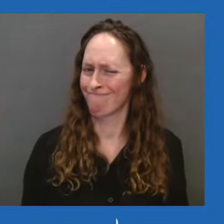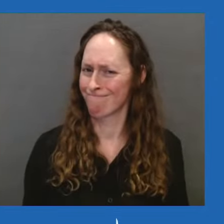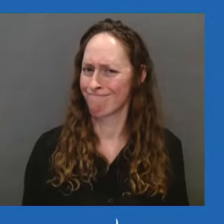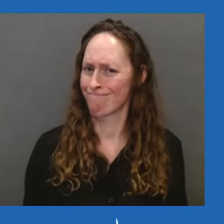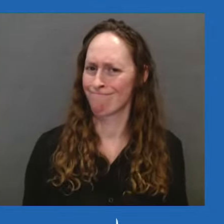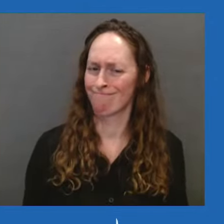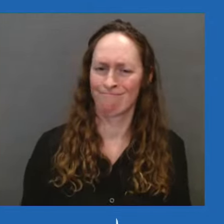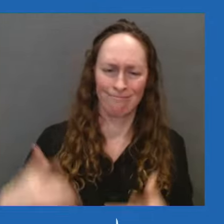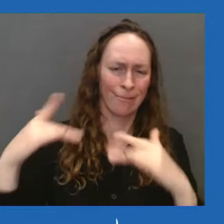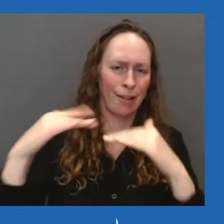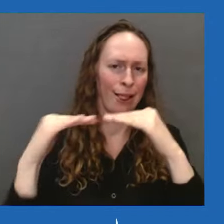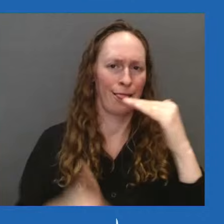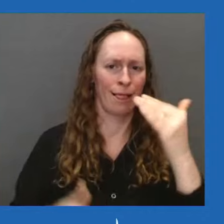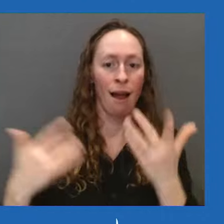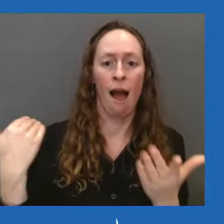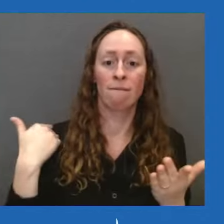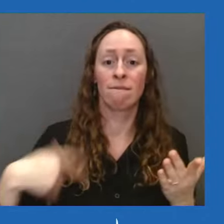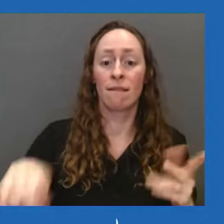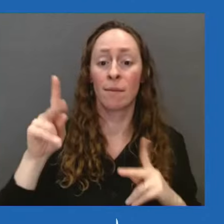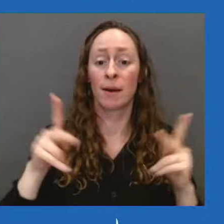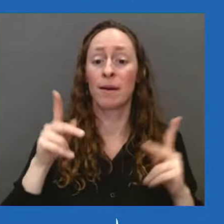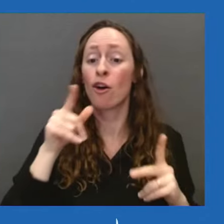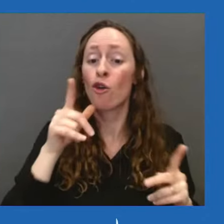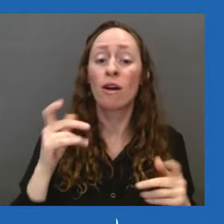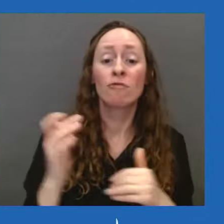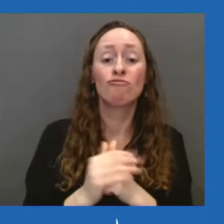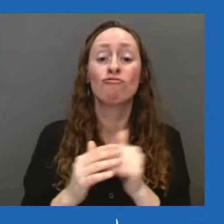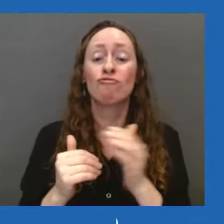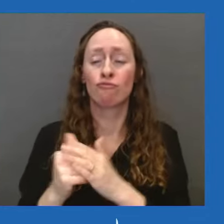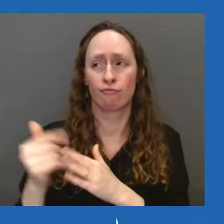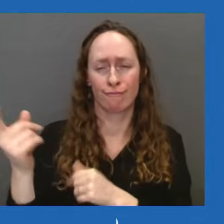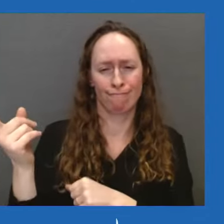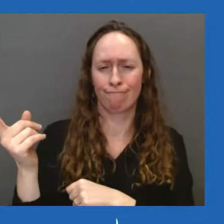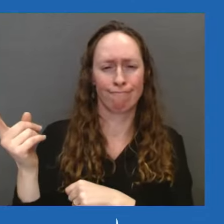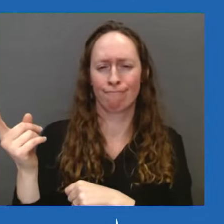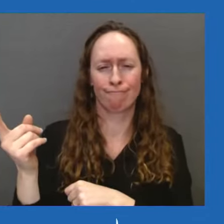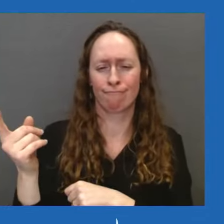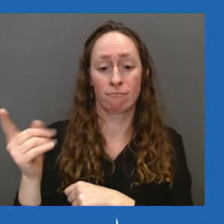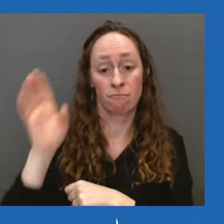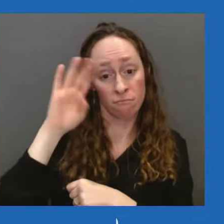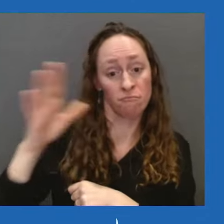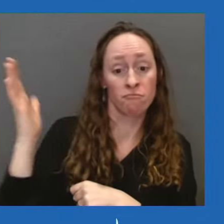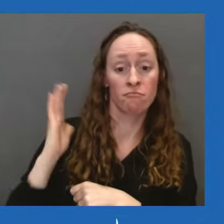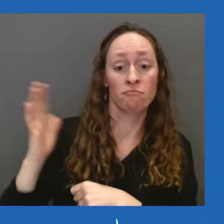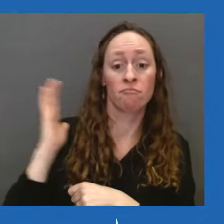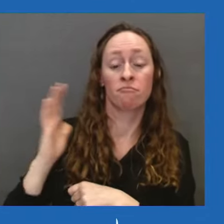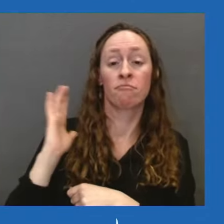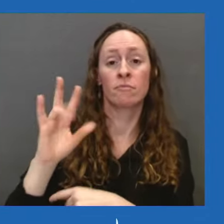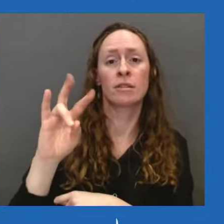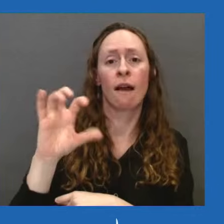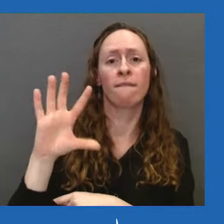before the pandemic. Now, there are a thousand. You know the average rate those billionaires pay in their federal taxes?